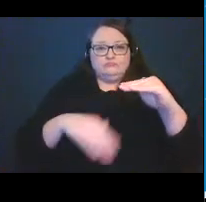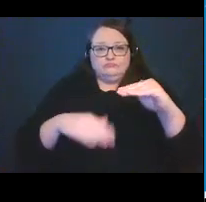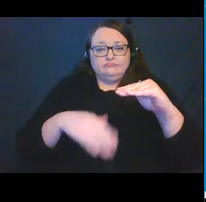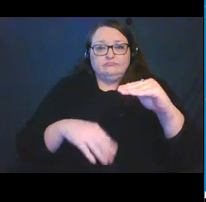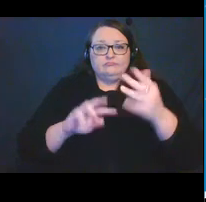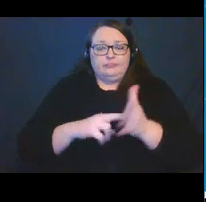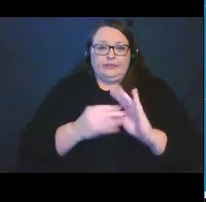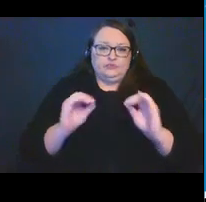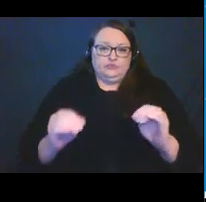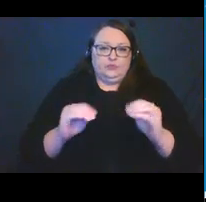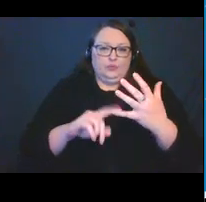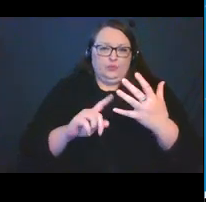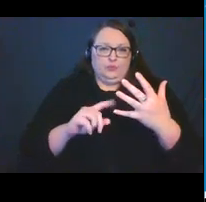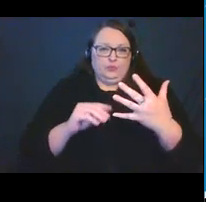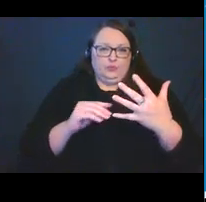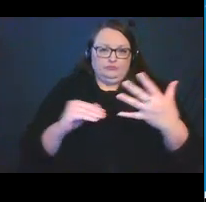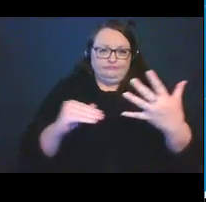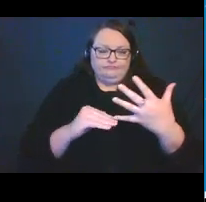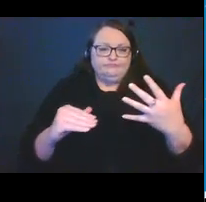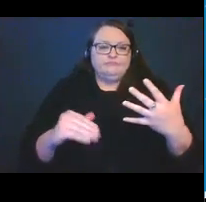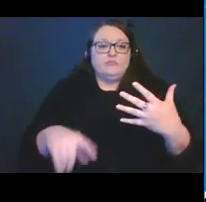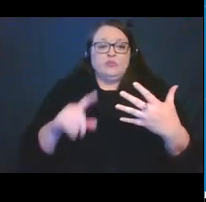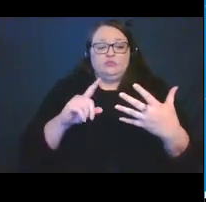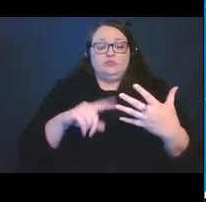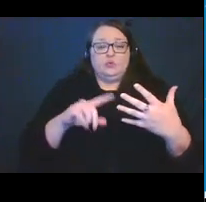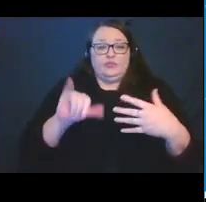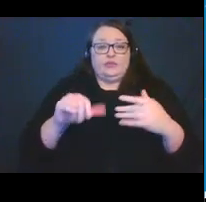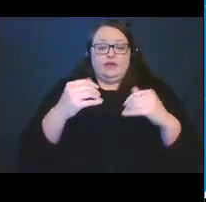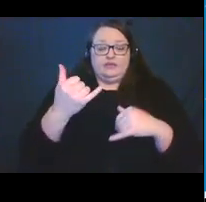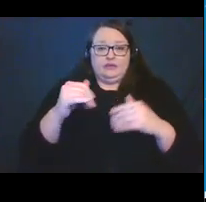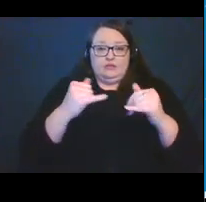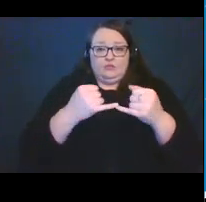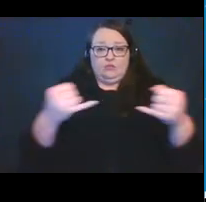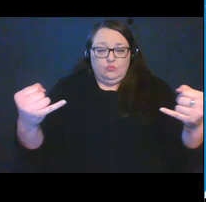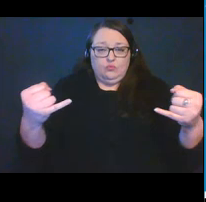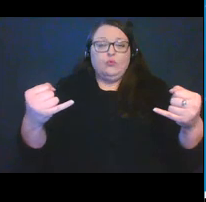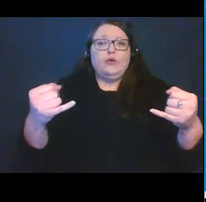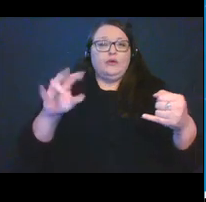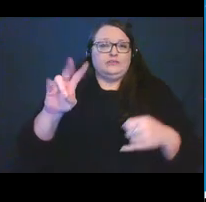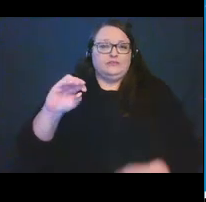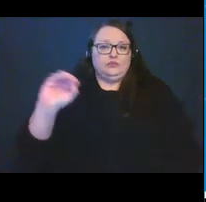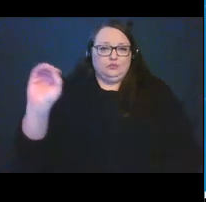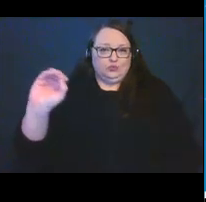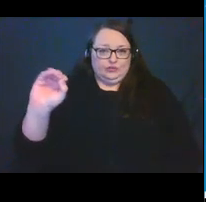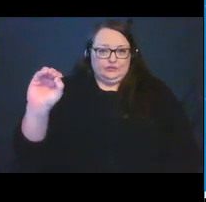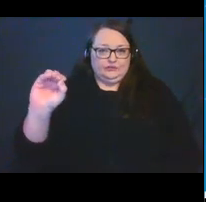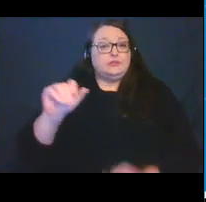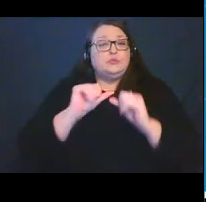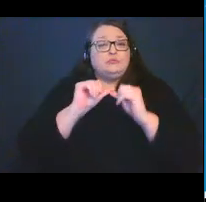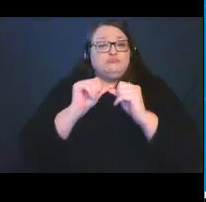is 70 degrees. Note that we keep this minimum threshold value the same throughout the year.